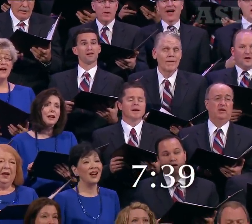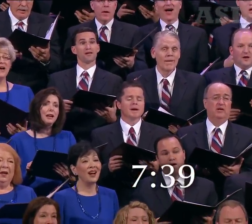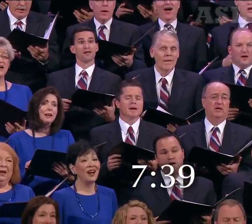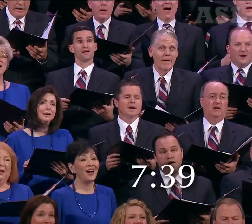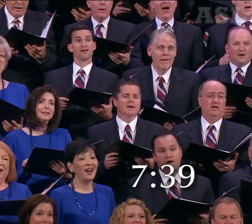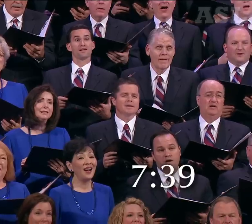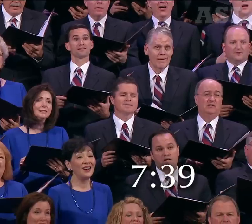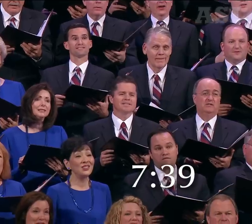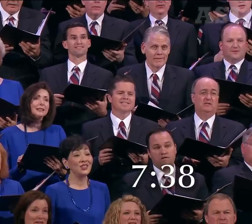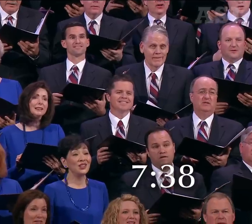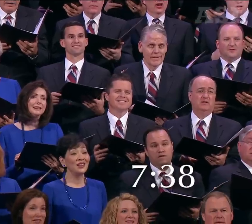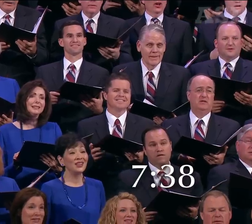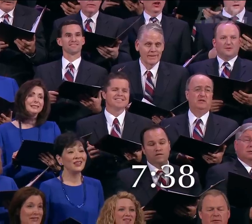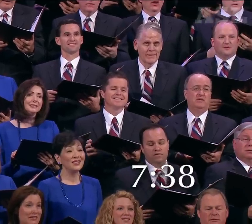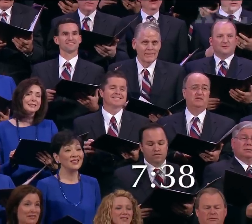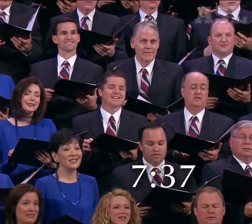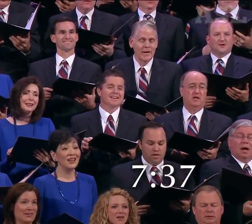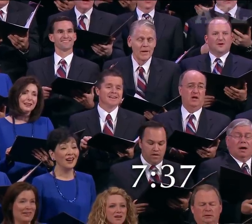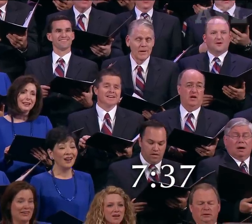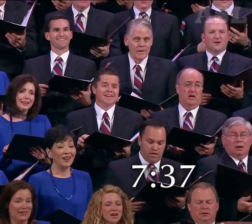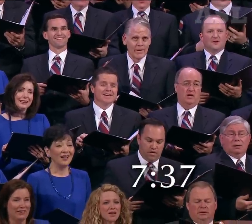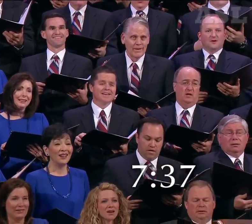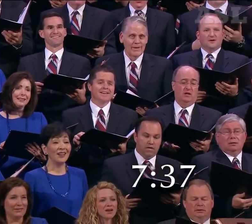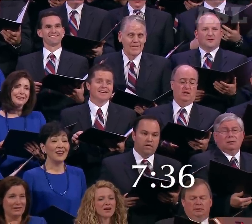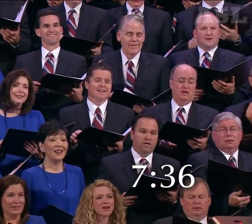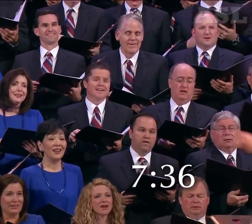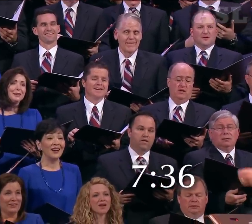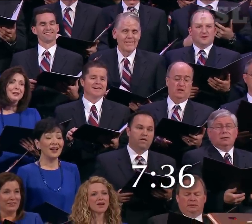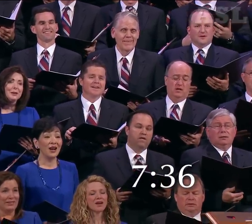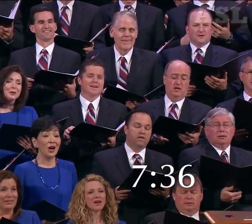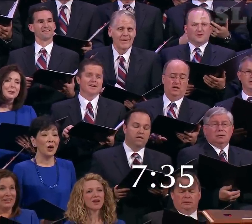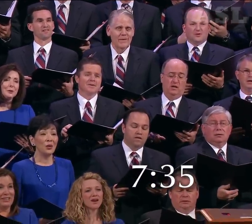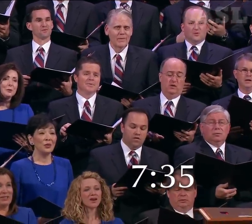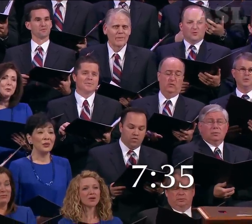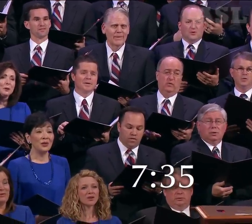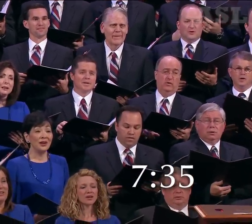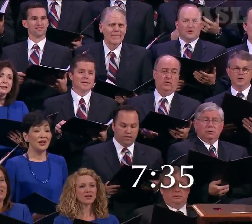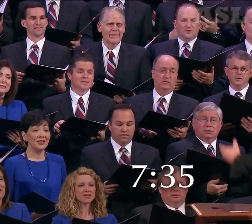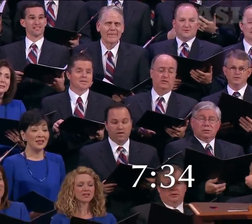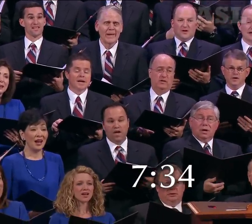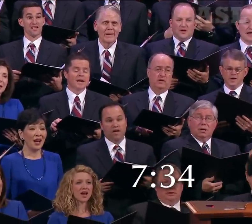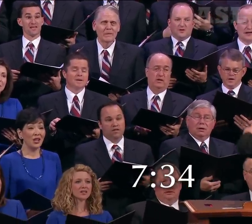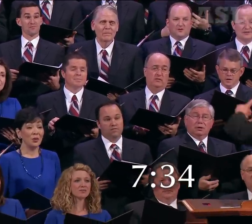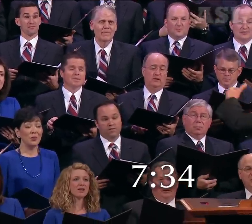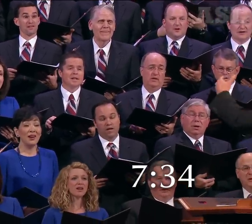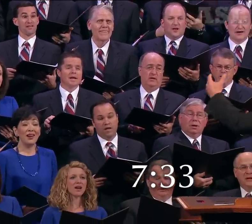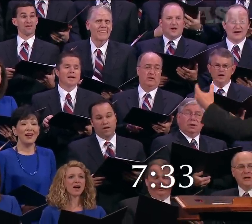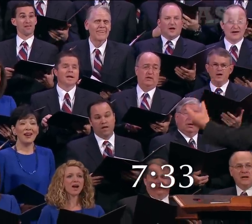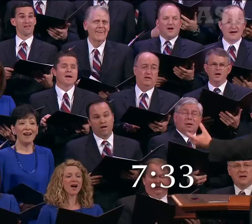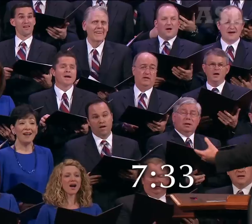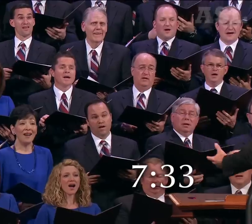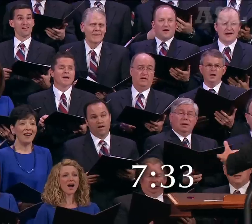THIS IS THE ENGLISH CLOSED CAPTION CHANNEL OF THE CHURCH OF JESUS CHRIST OF LATTER-DAY SAINTS.